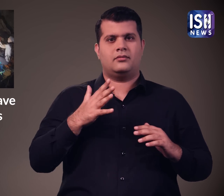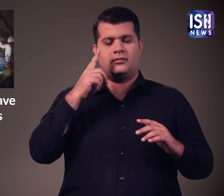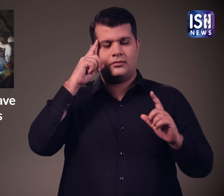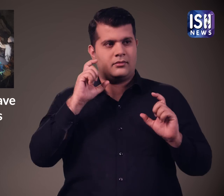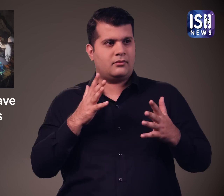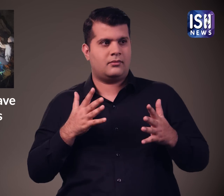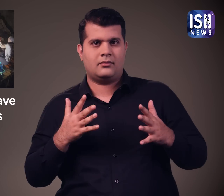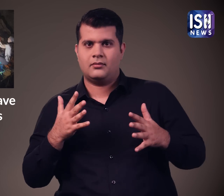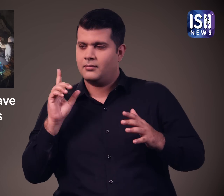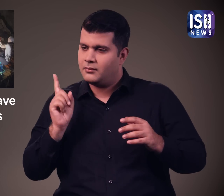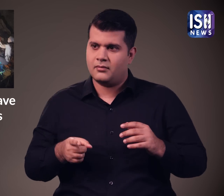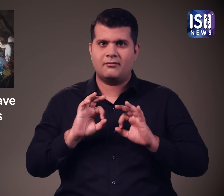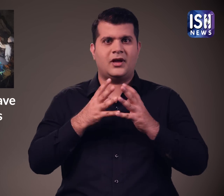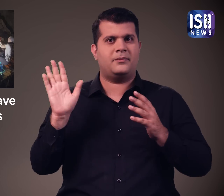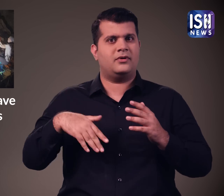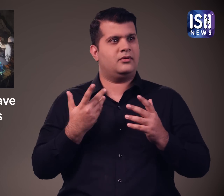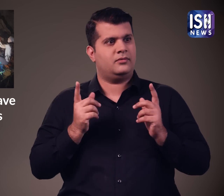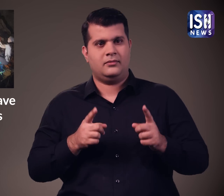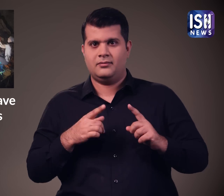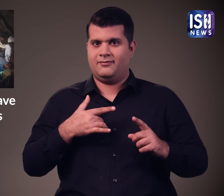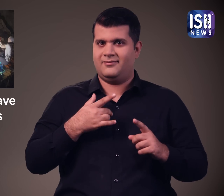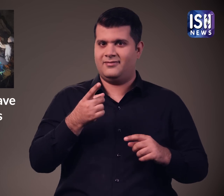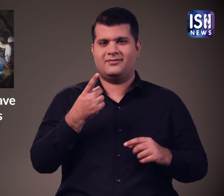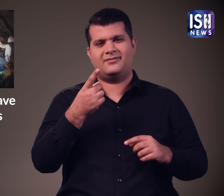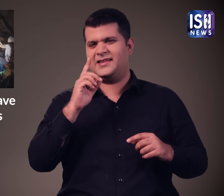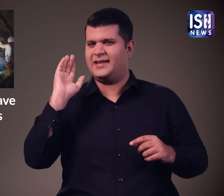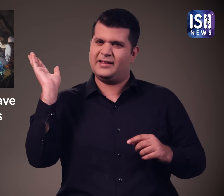You will start missing your family right? We are all like that.